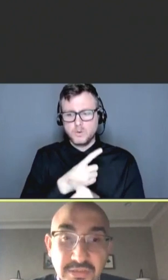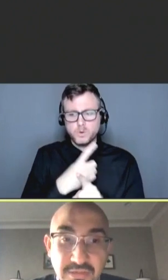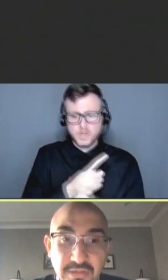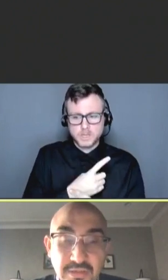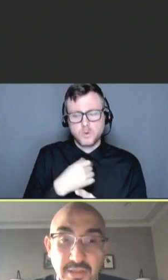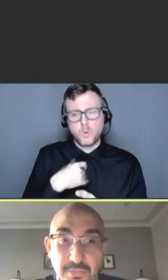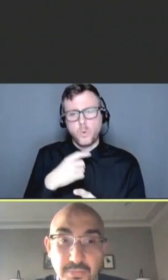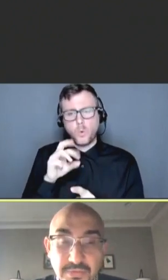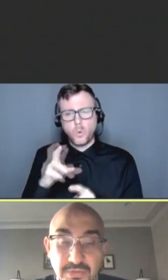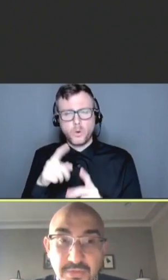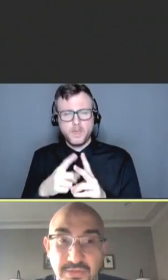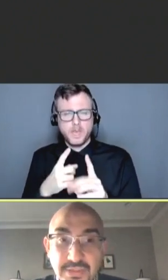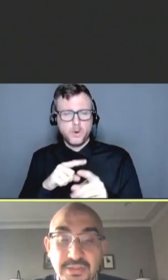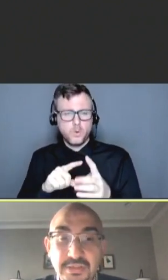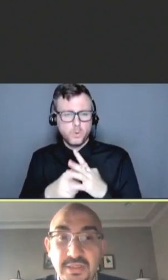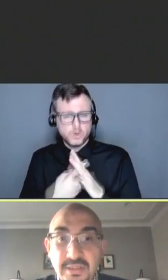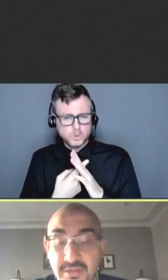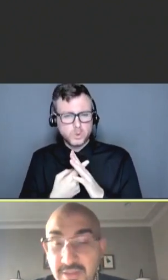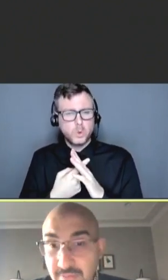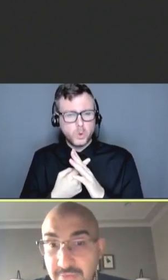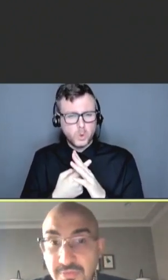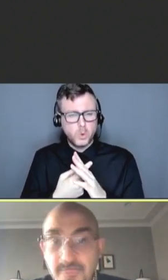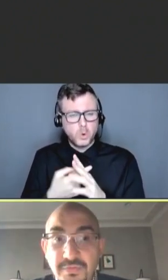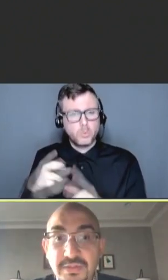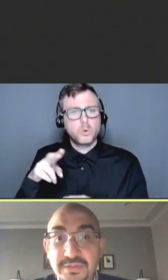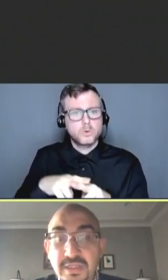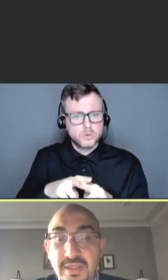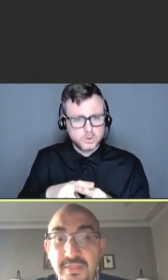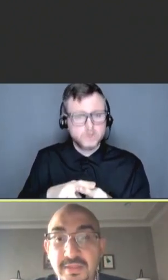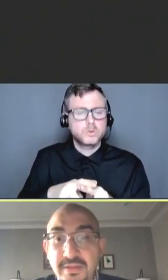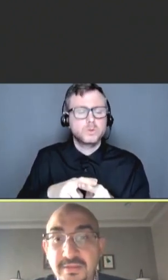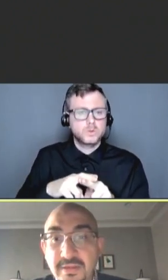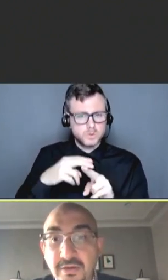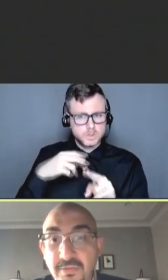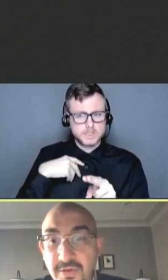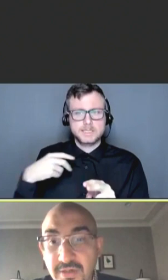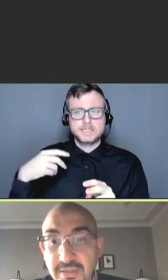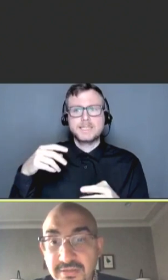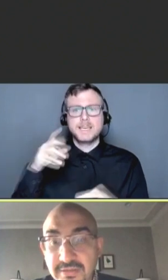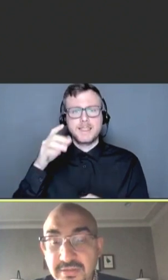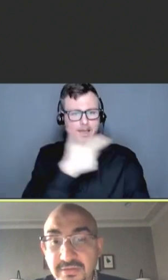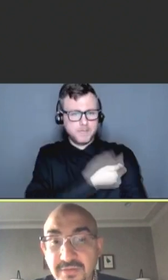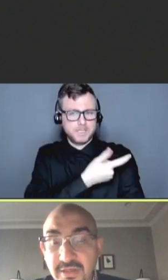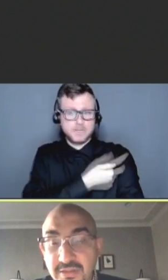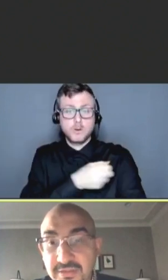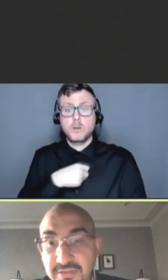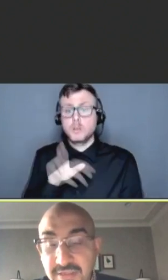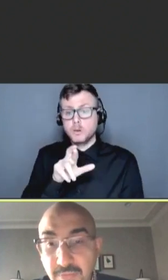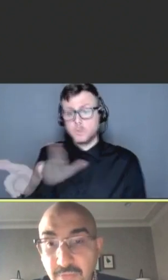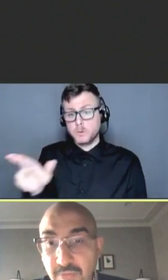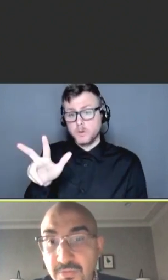booster for immunization, like the majority of us. And then, on the right, 310 monoclonal